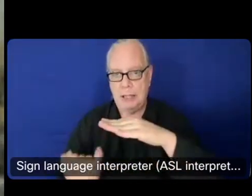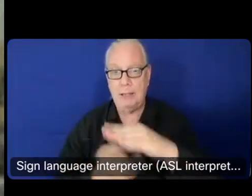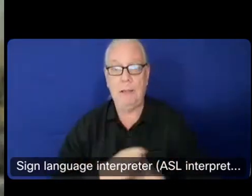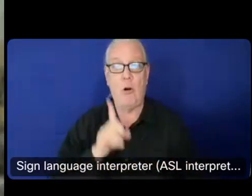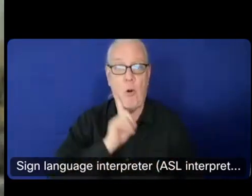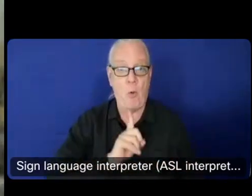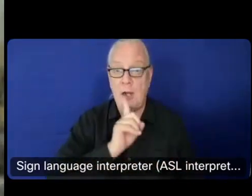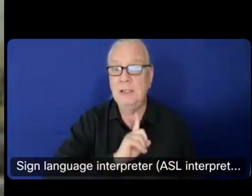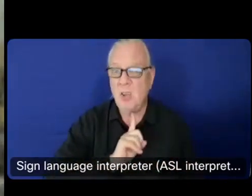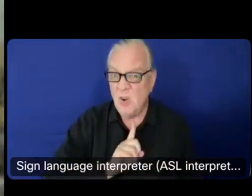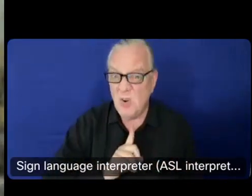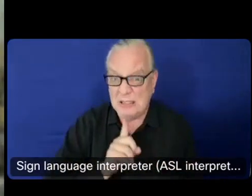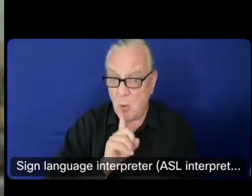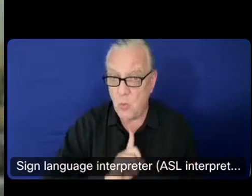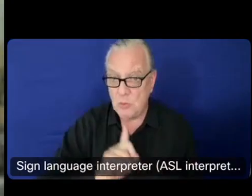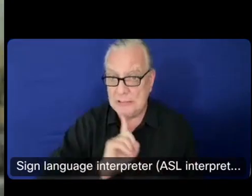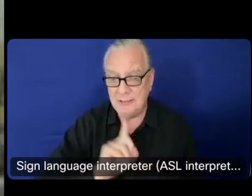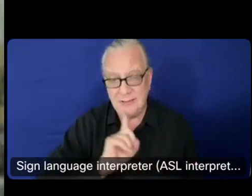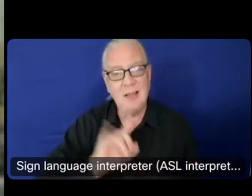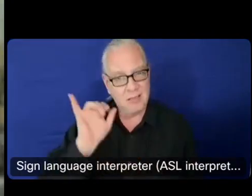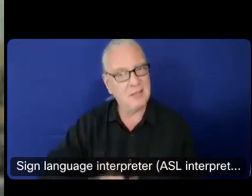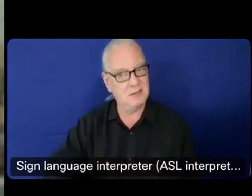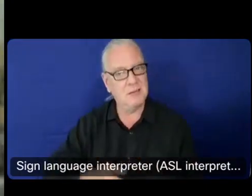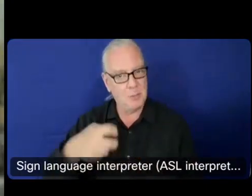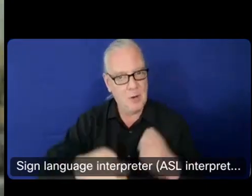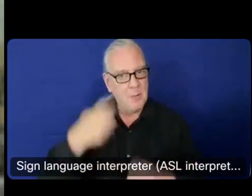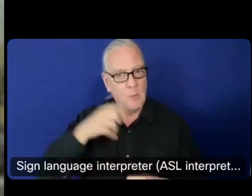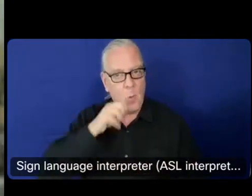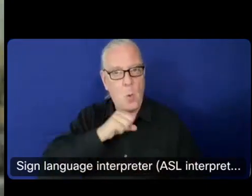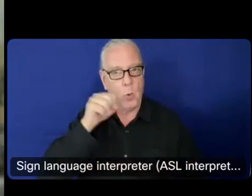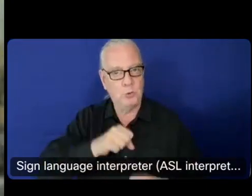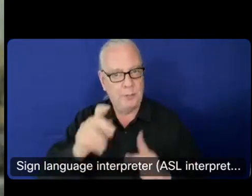people. And so, it's even more important that we do our best to